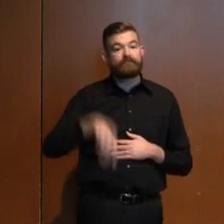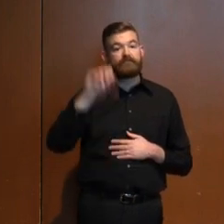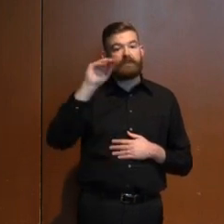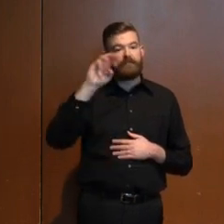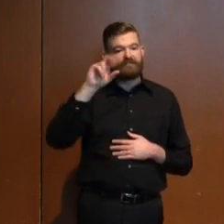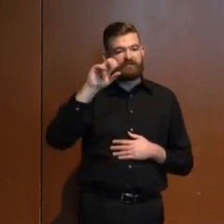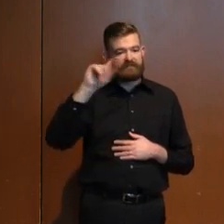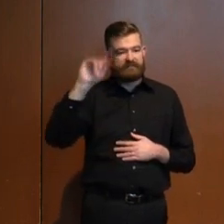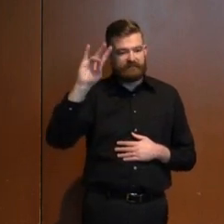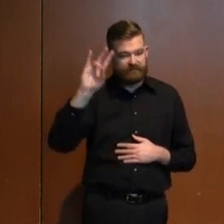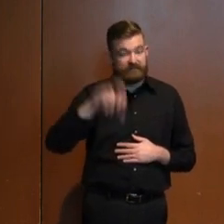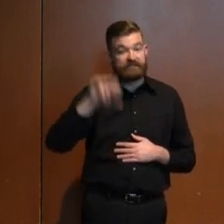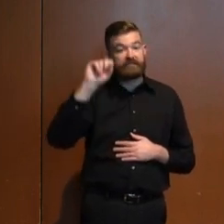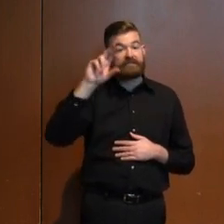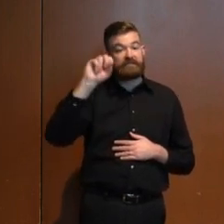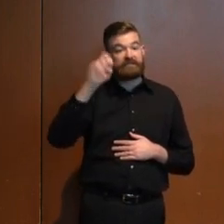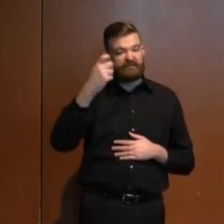ESSEX38, HUDSON 21, MERCER, 22,